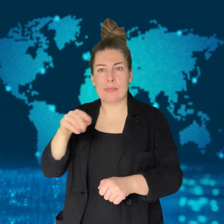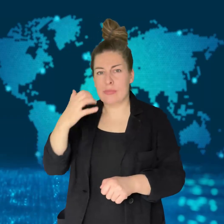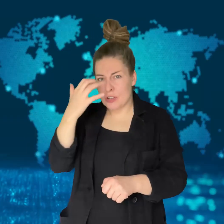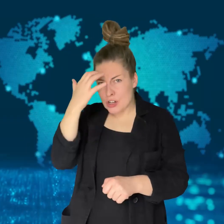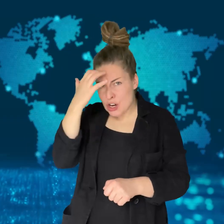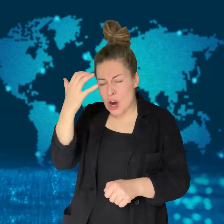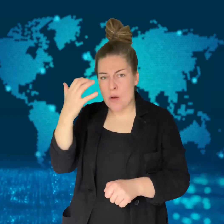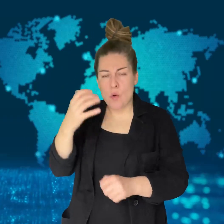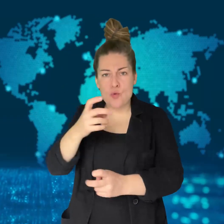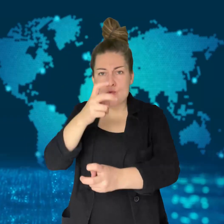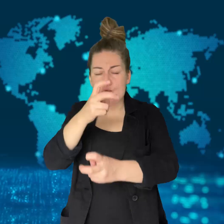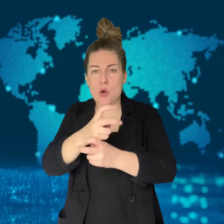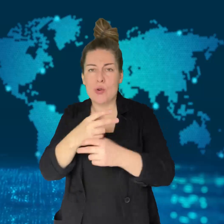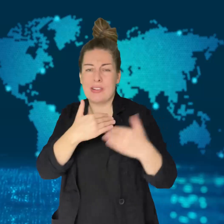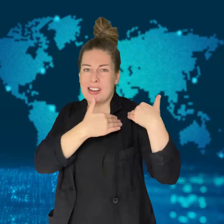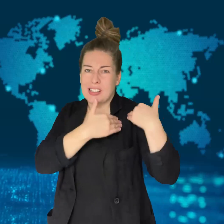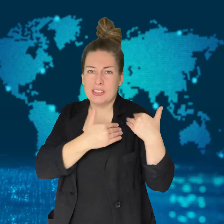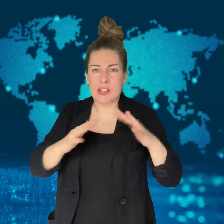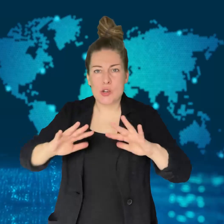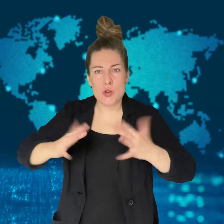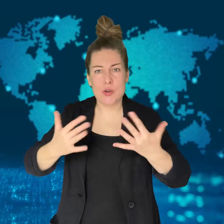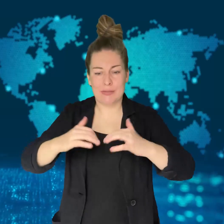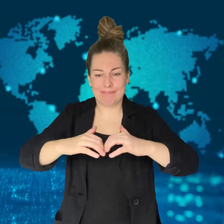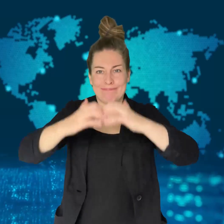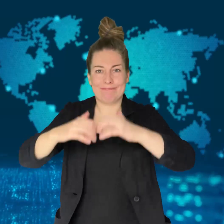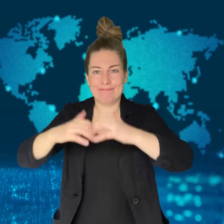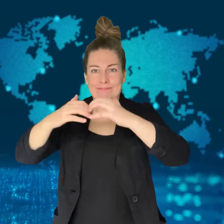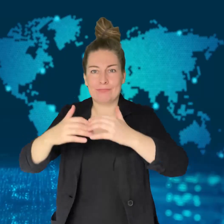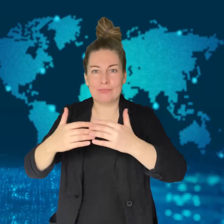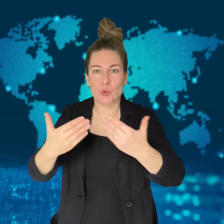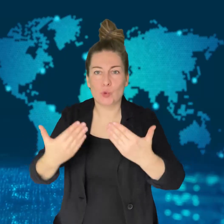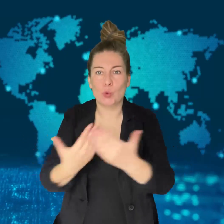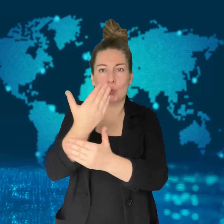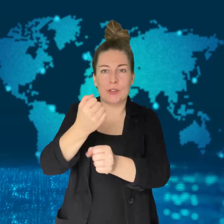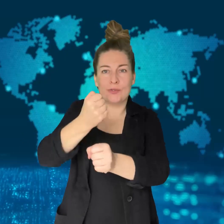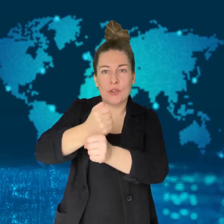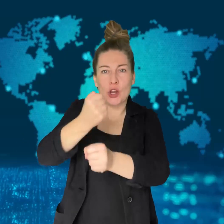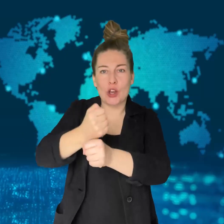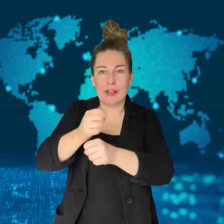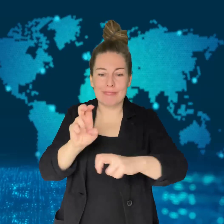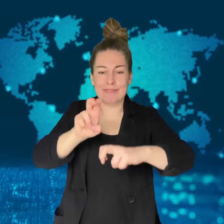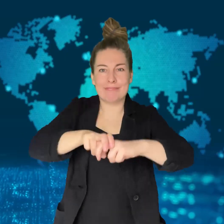and the government has struggled to create jobs for its people.